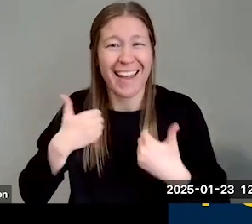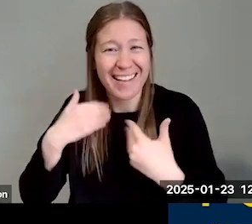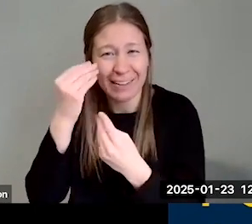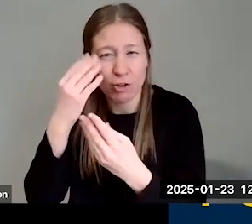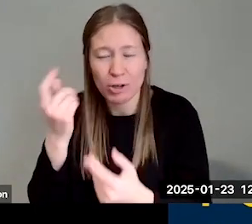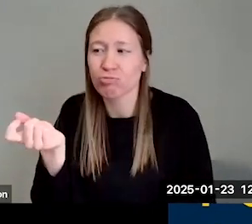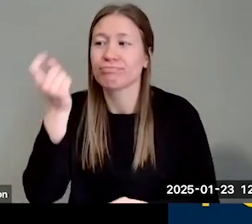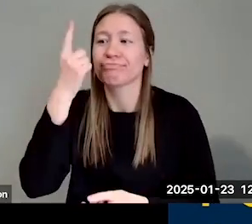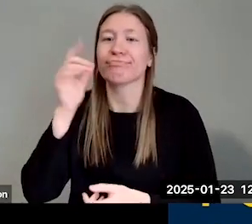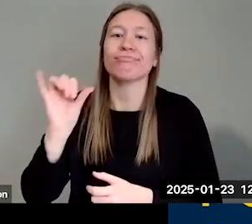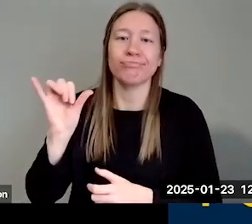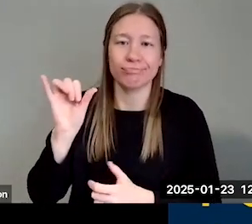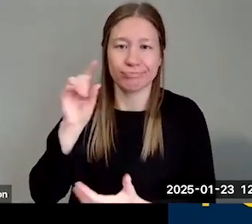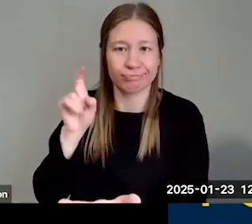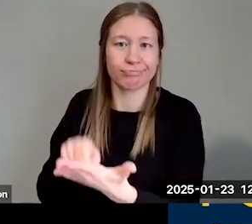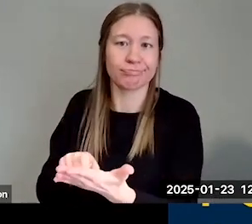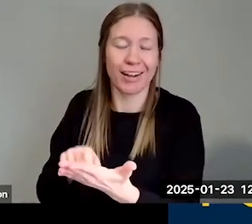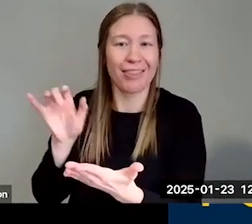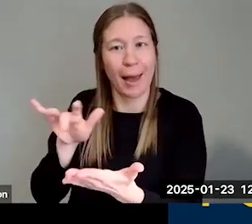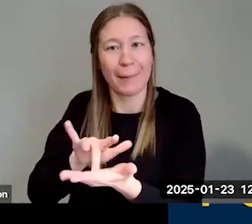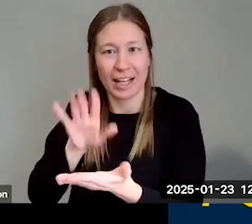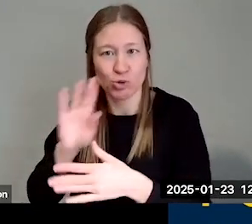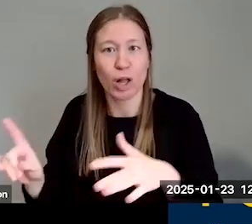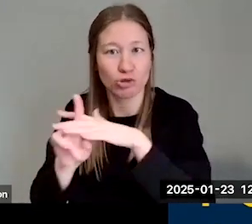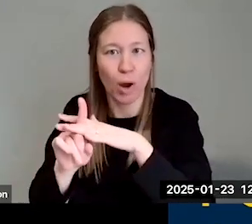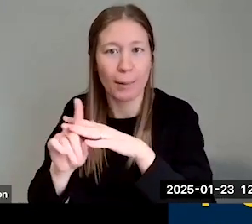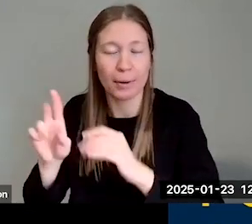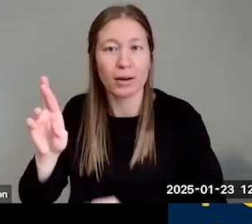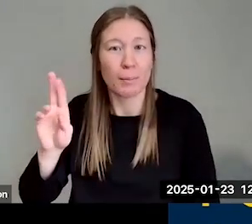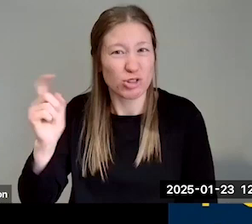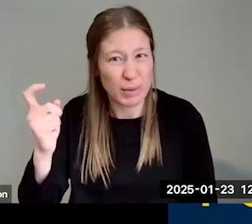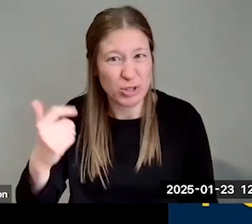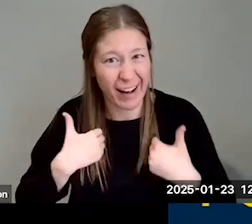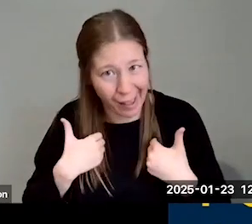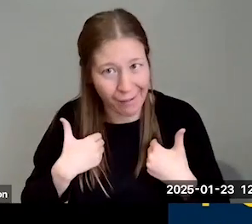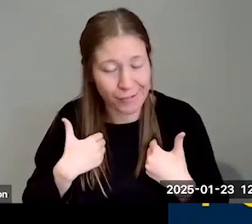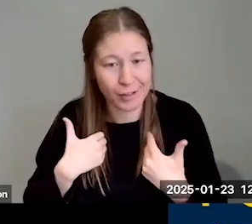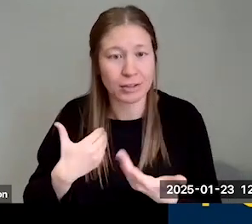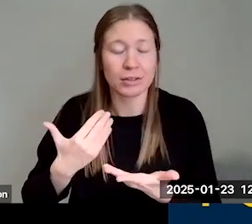that this medication showing up is prescribed. It is part of their daily routine